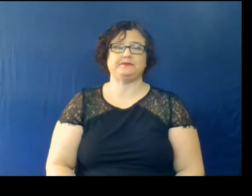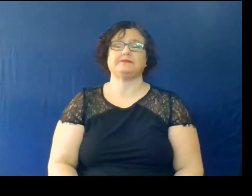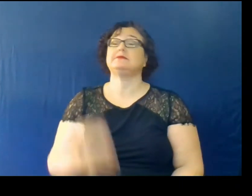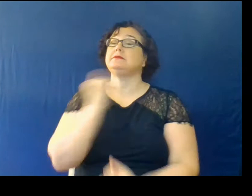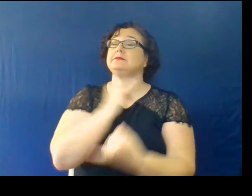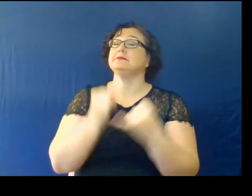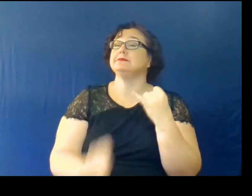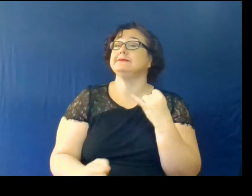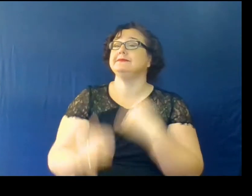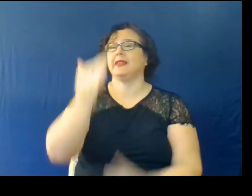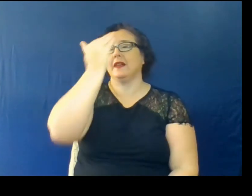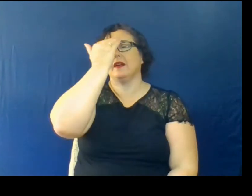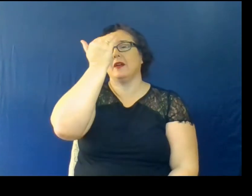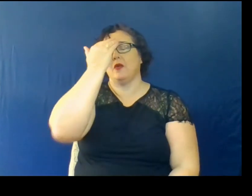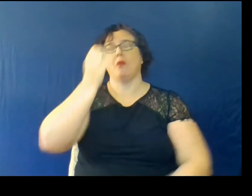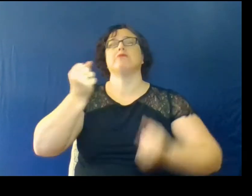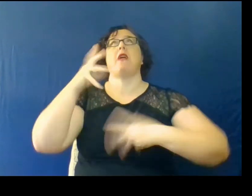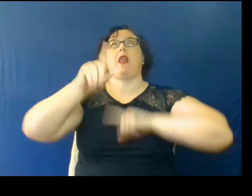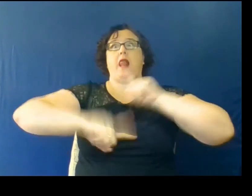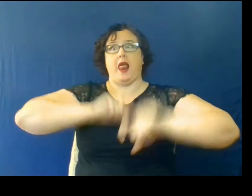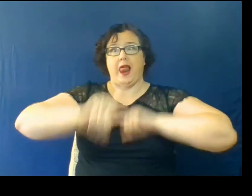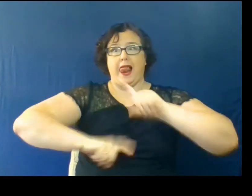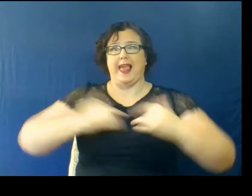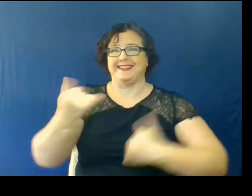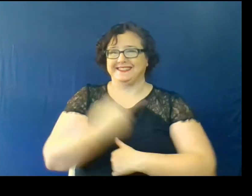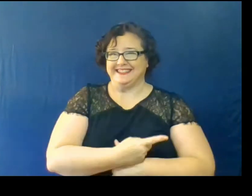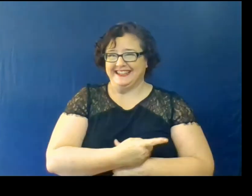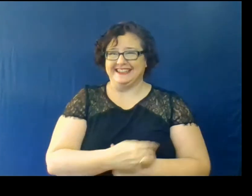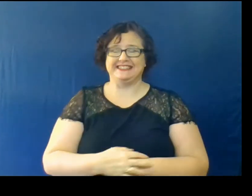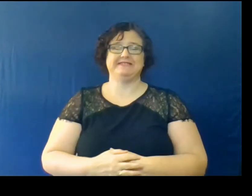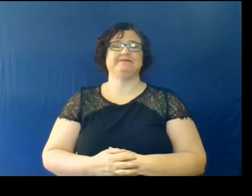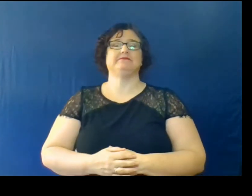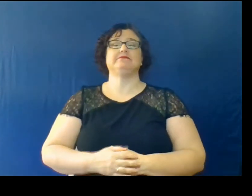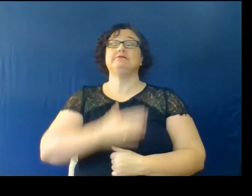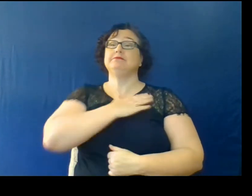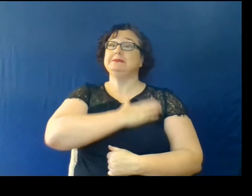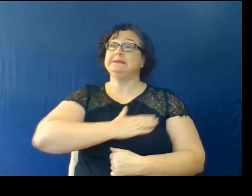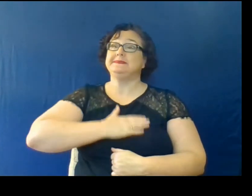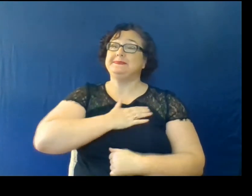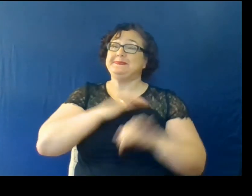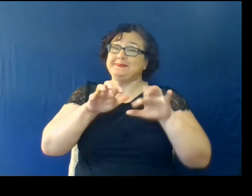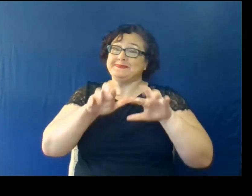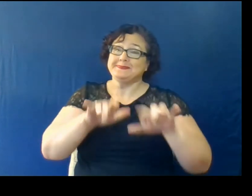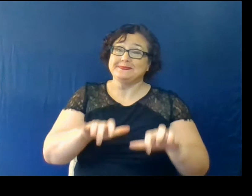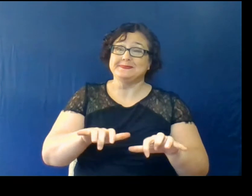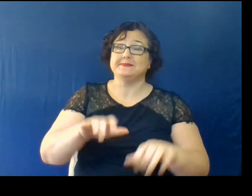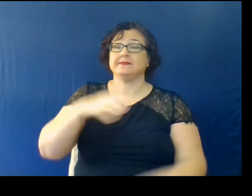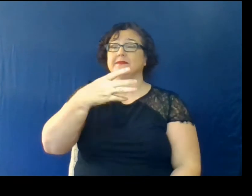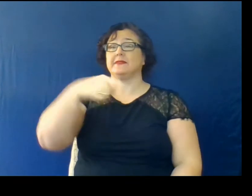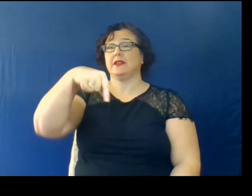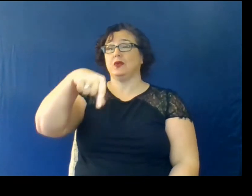there'll be a lot of questions today so put in your questions in the Q&A box at the bottom of